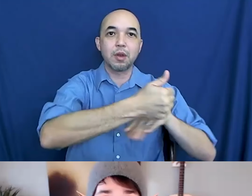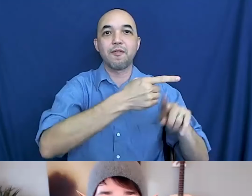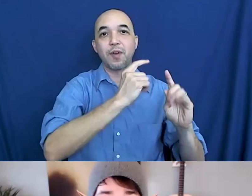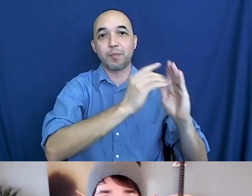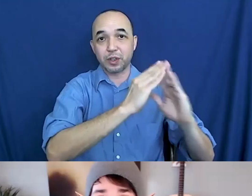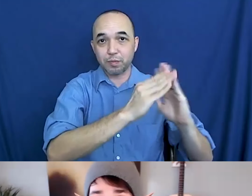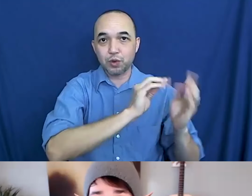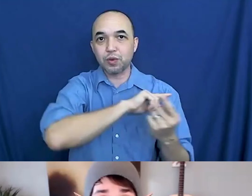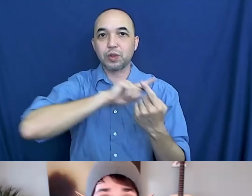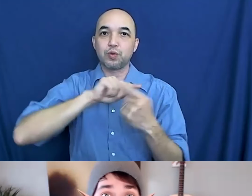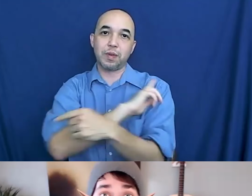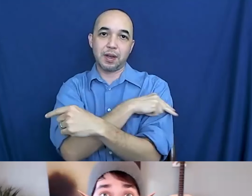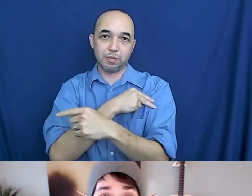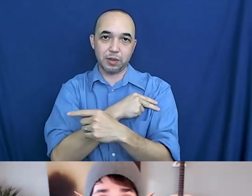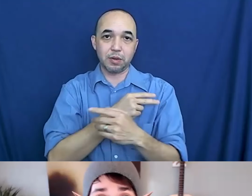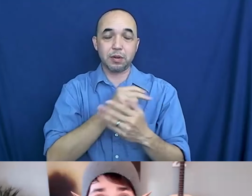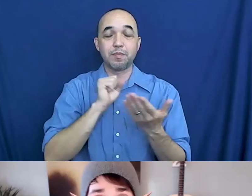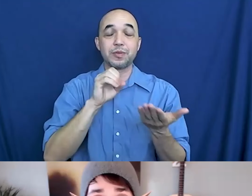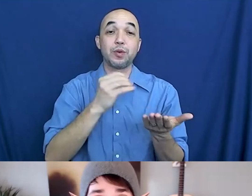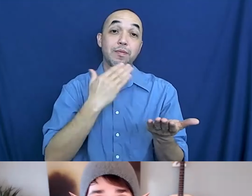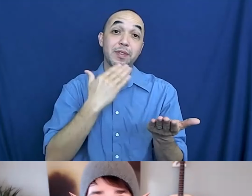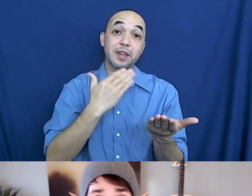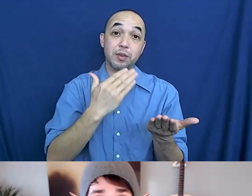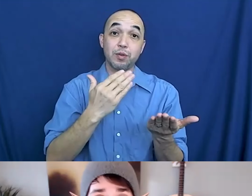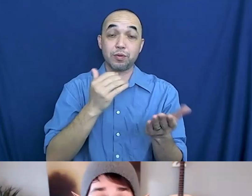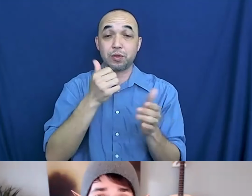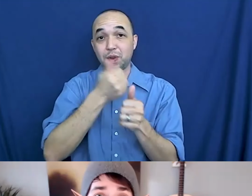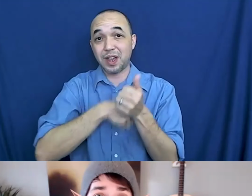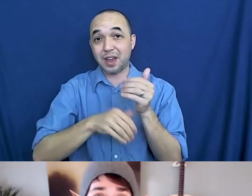SO THANK YOU. EVERY DOLLAR RAISED AFTER THE